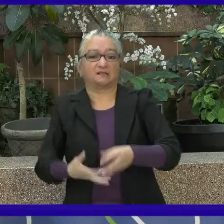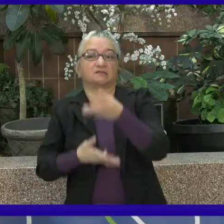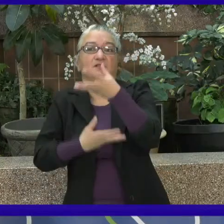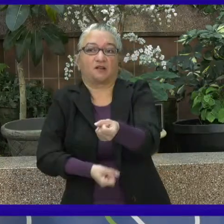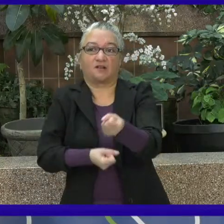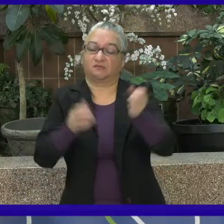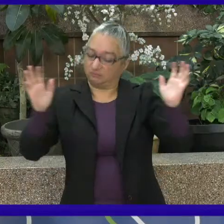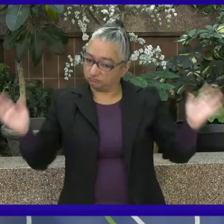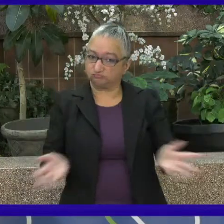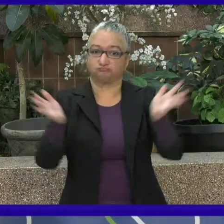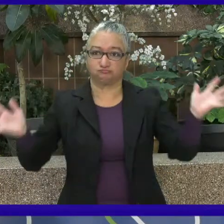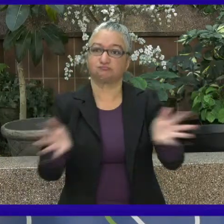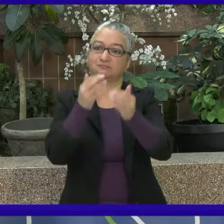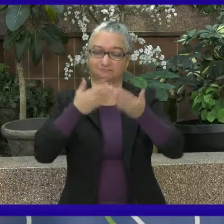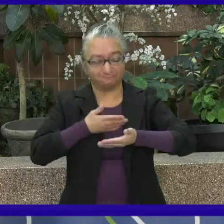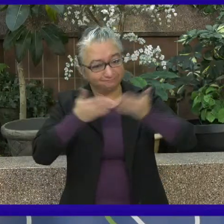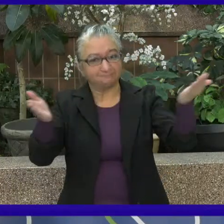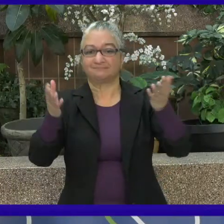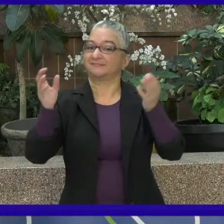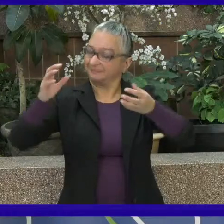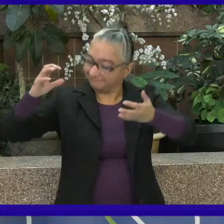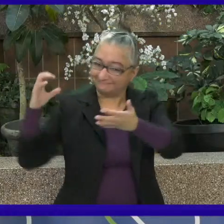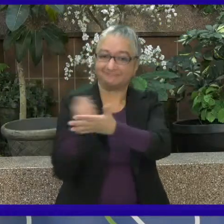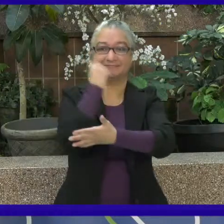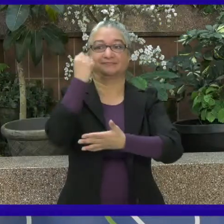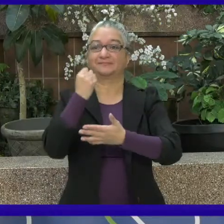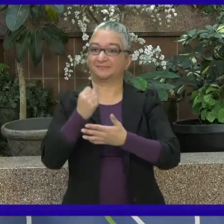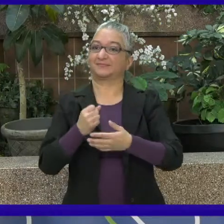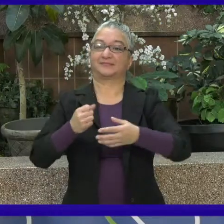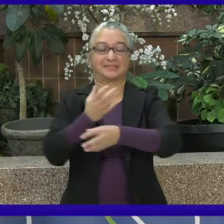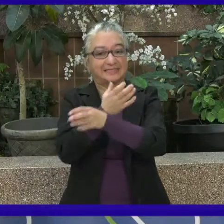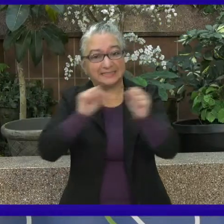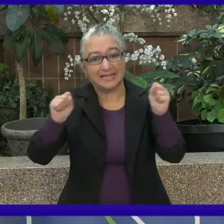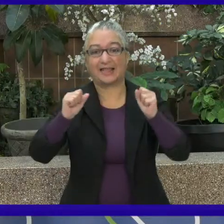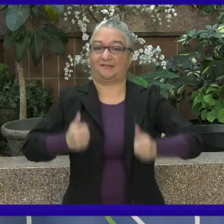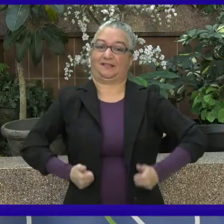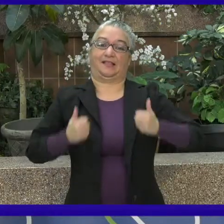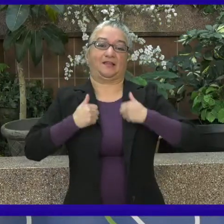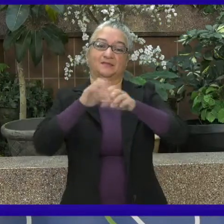to receive this life-saving preventive measure thank you